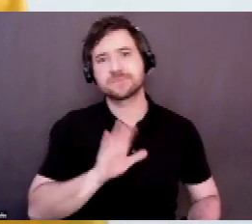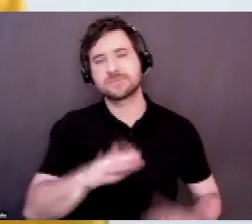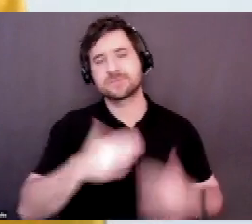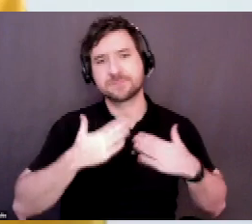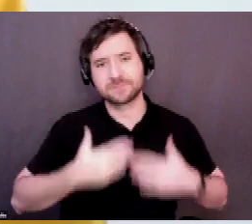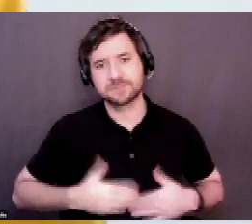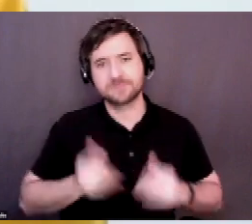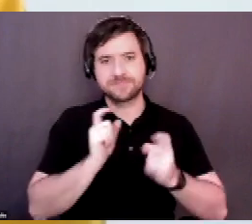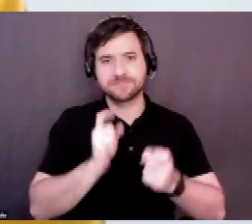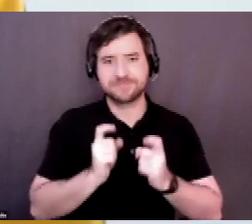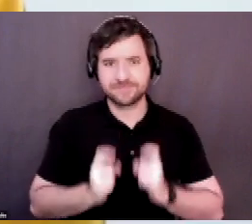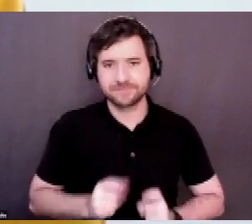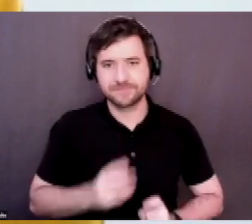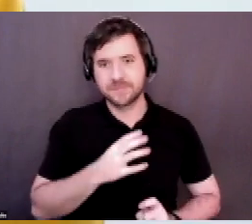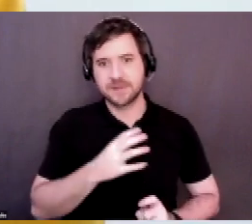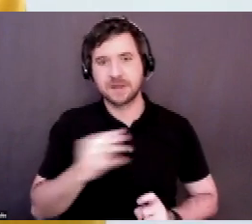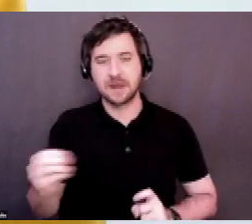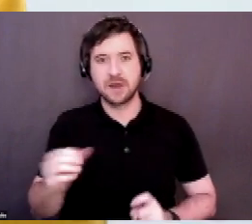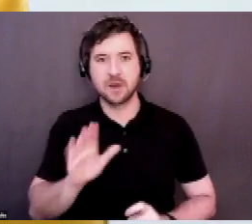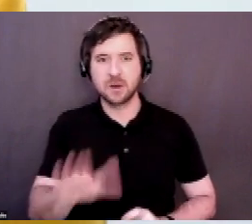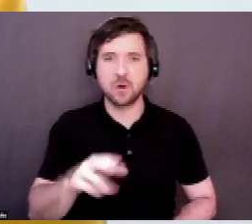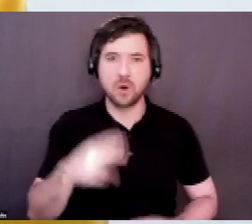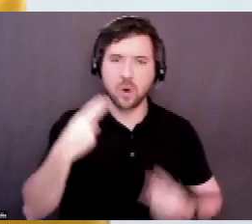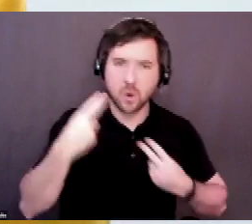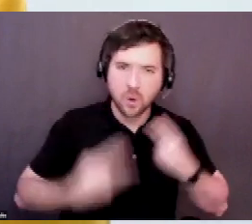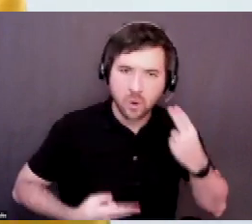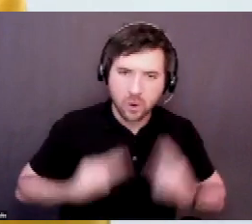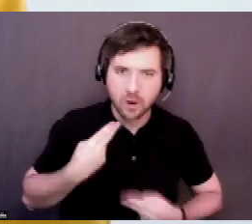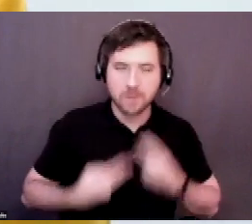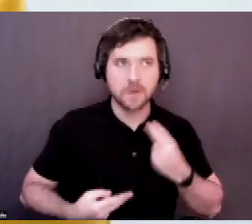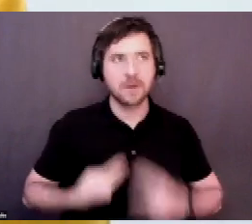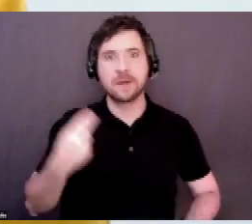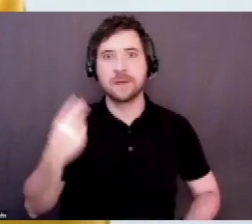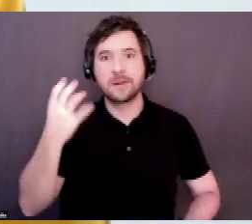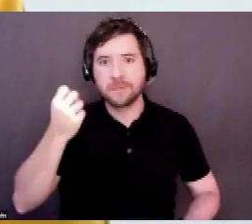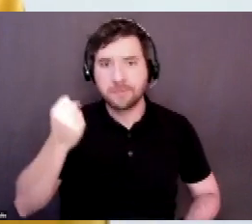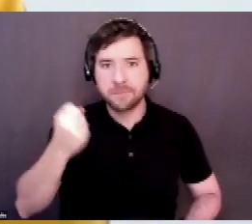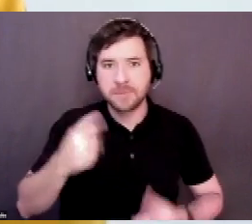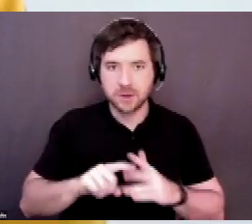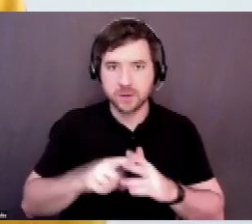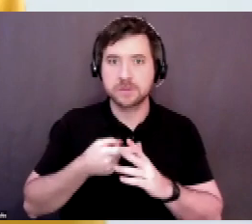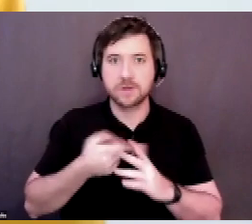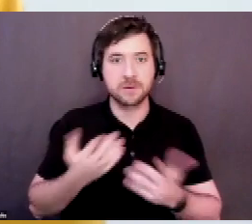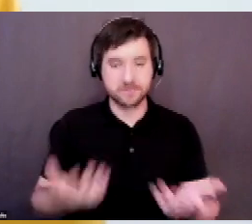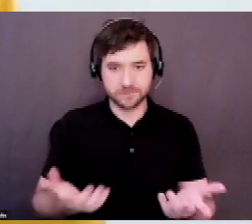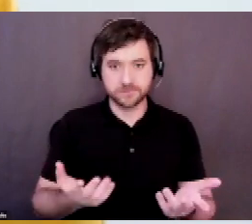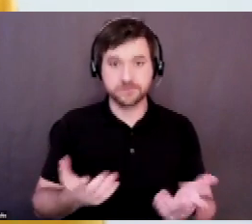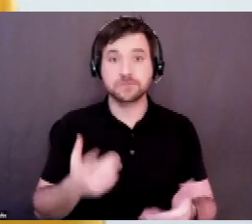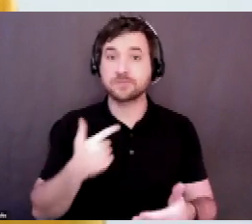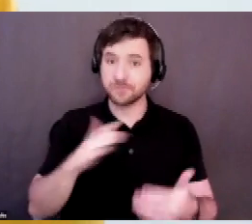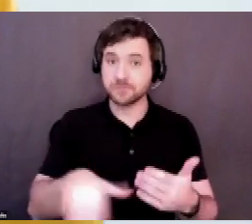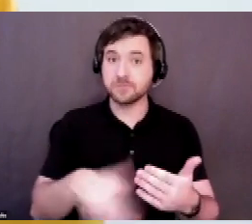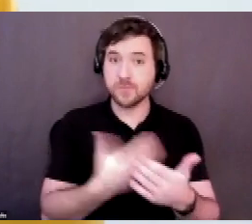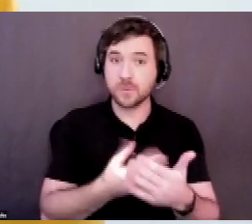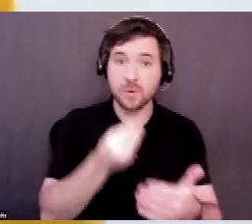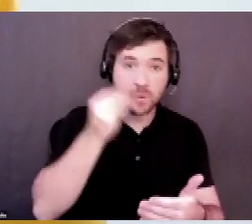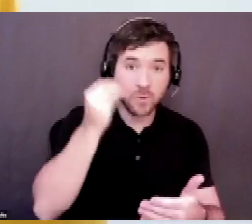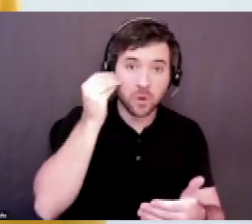the hormones coming in, your milk coming in. So when I got home, I did get some telephone counseling from the lactation consultant at